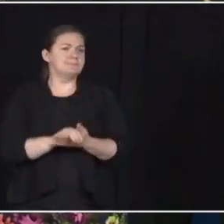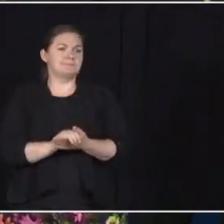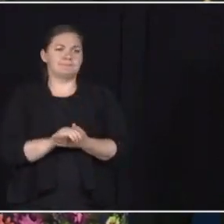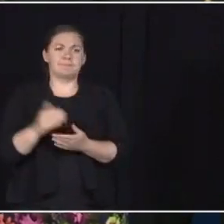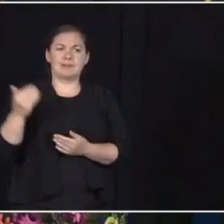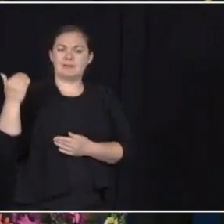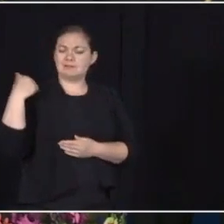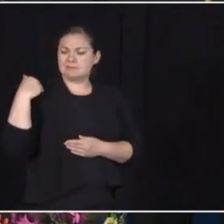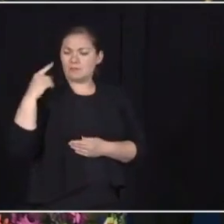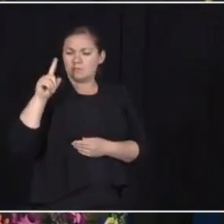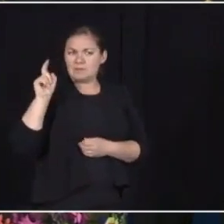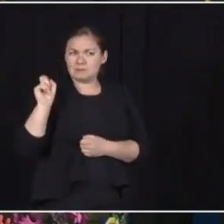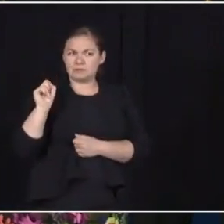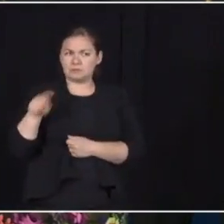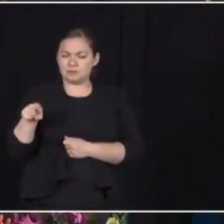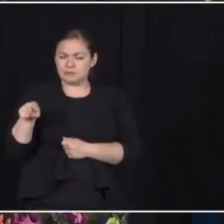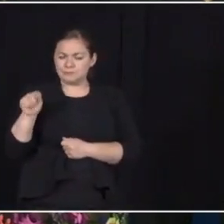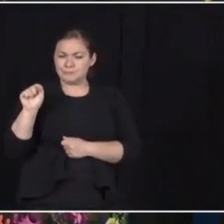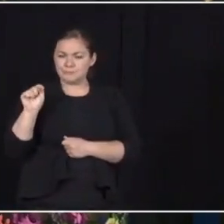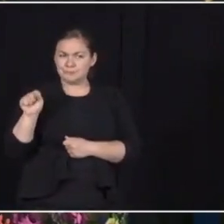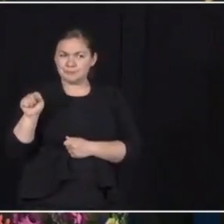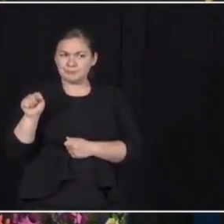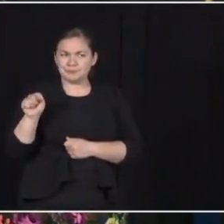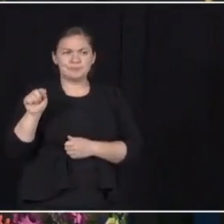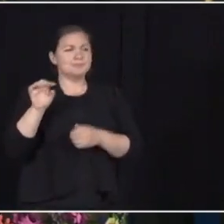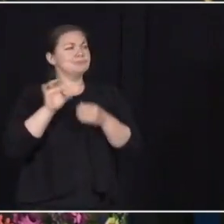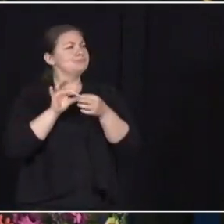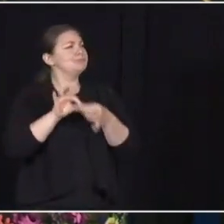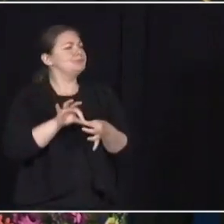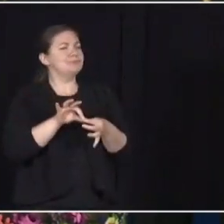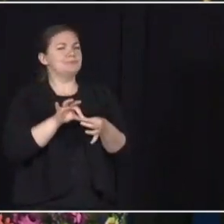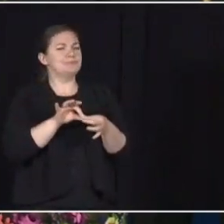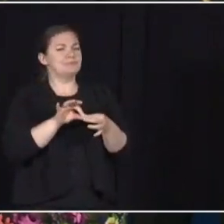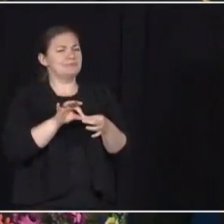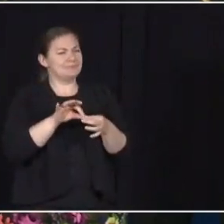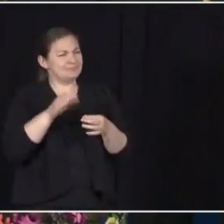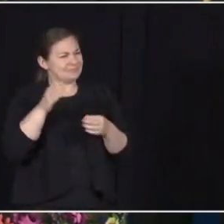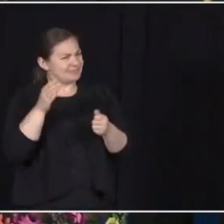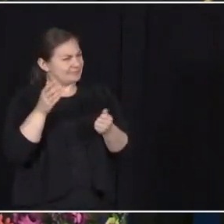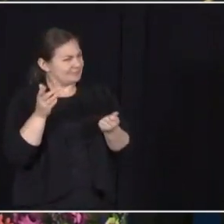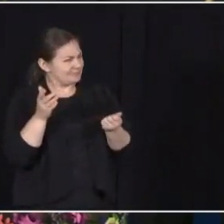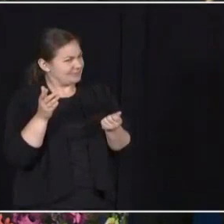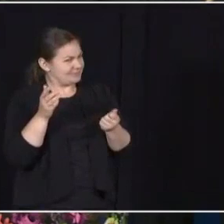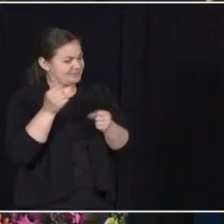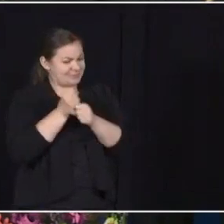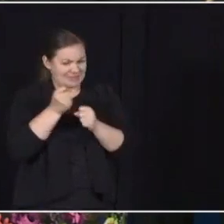I want to get back to the core question. I think Mark asked you about this and so did Lucas.